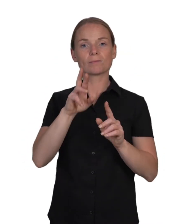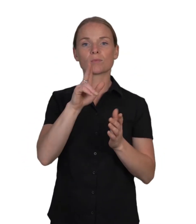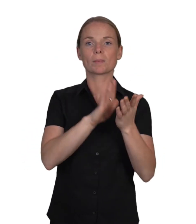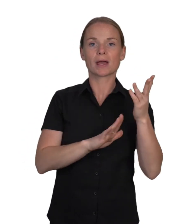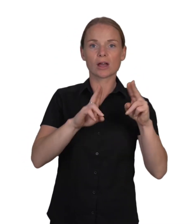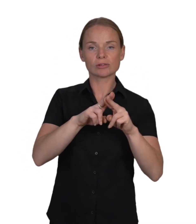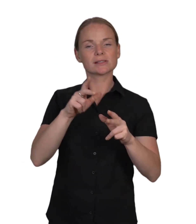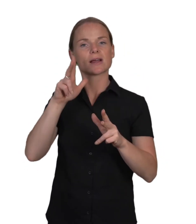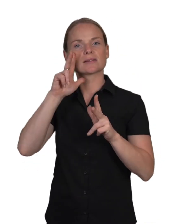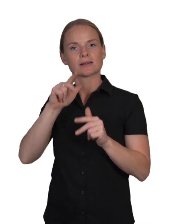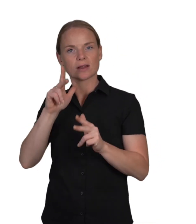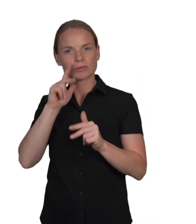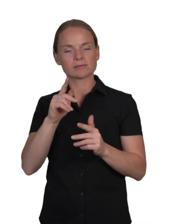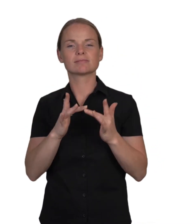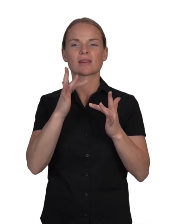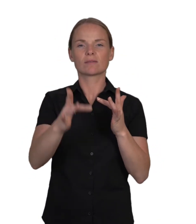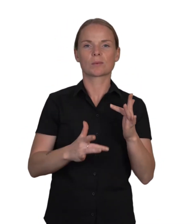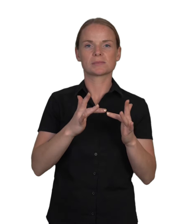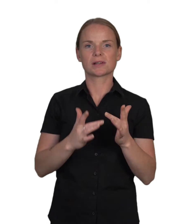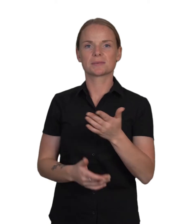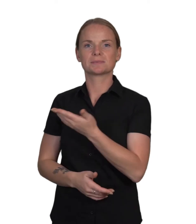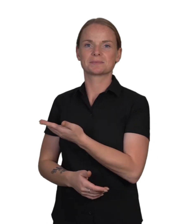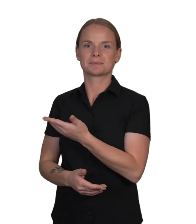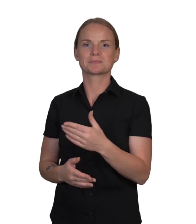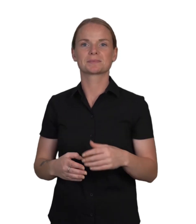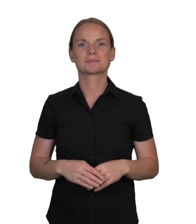for parents and guardians of children aged 5 to 11 years.